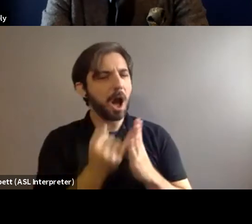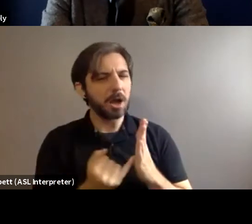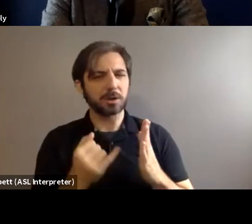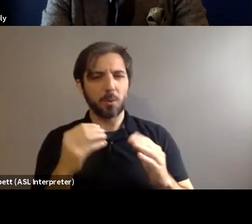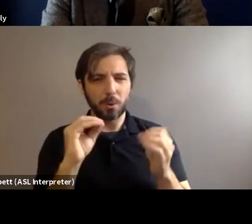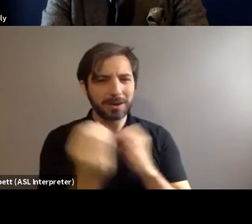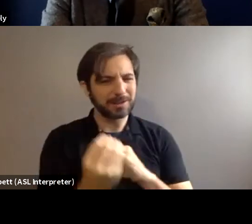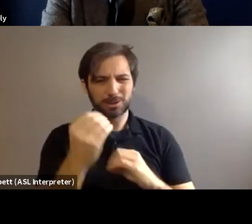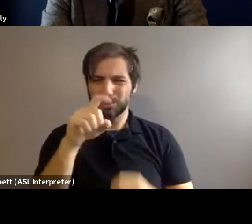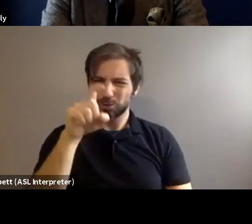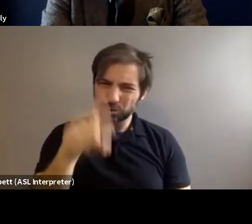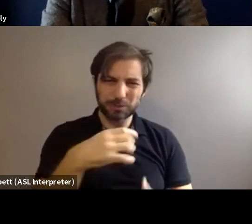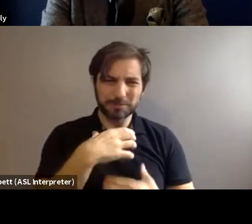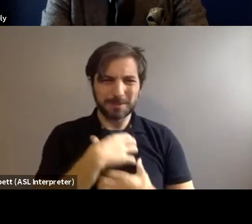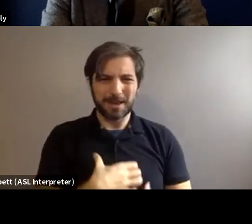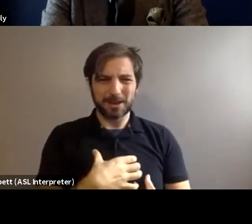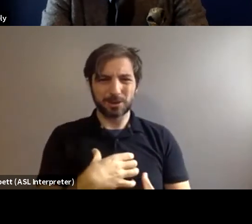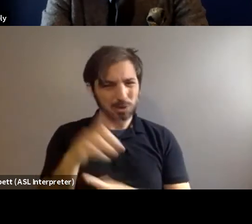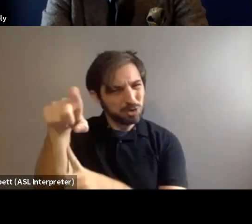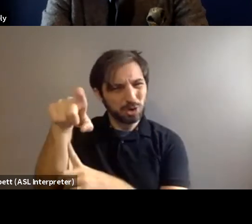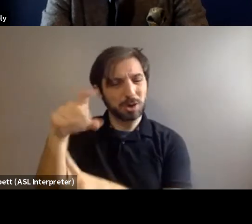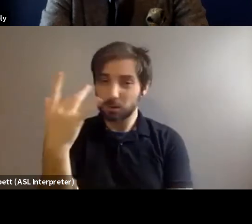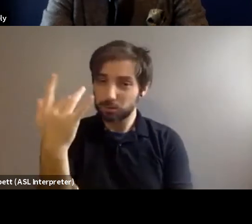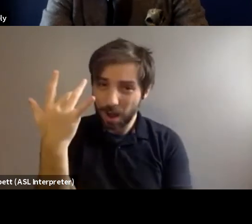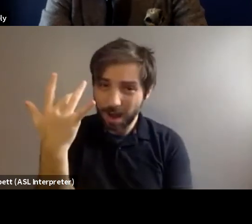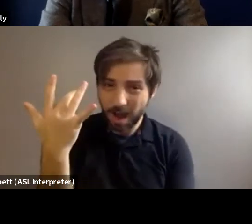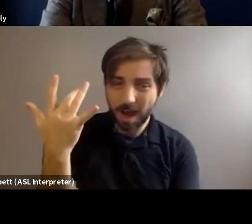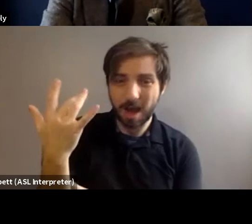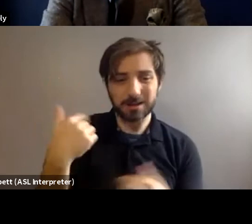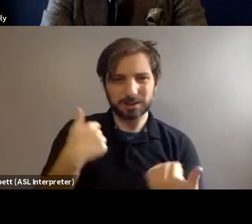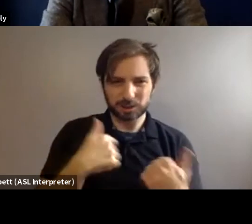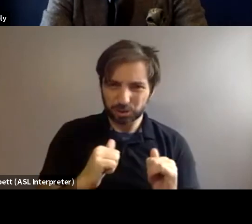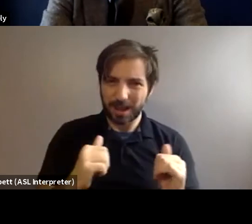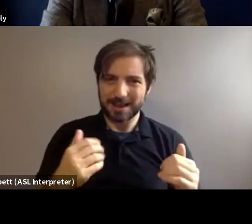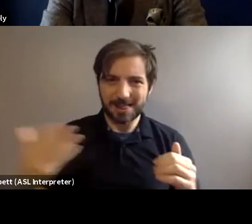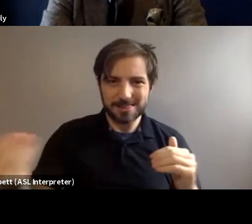about it because it's it you know we're always trying to build audience and build new audience